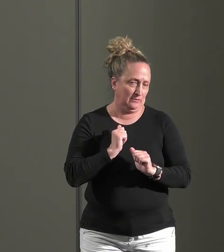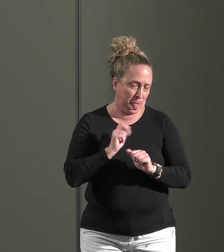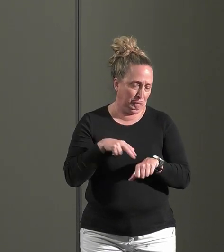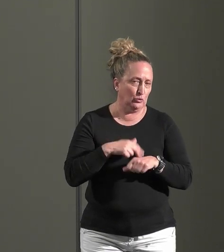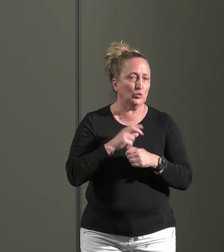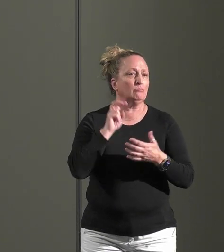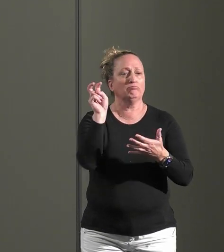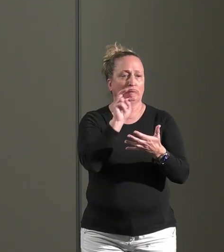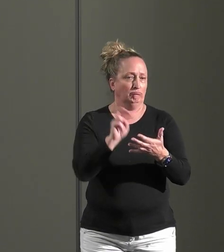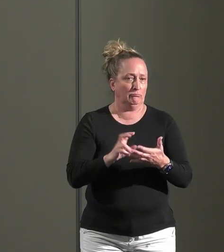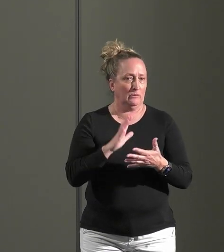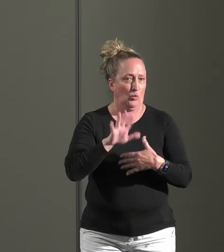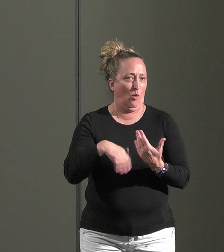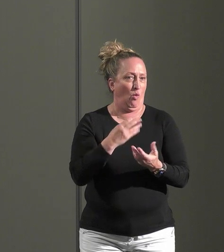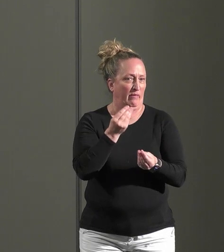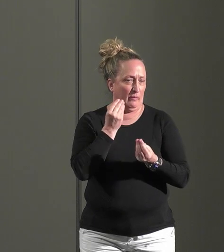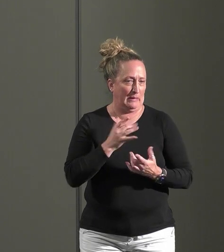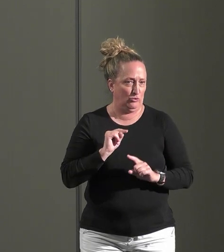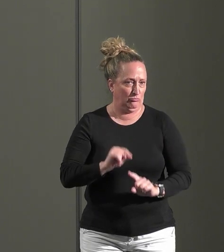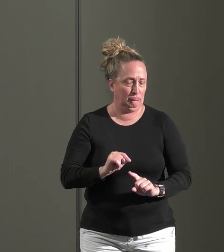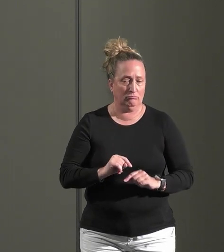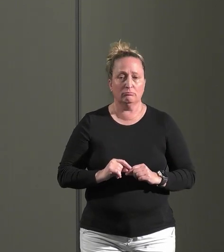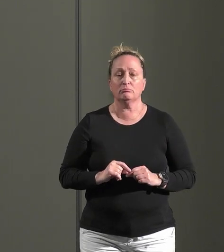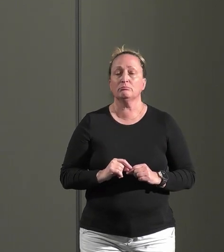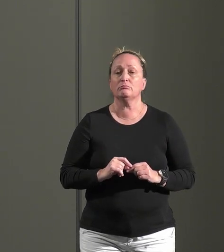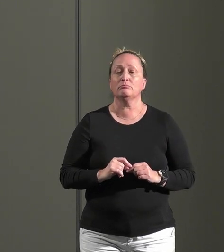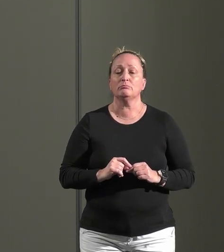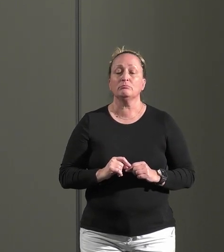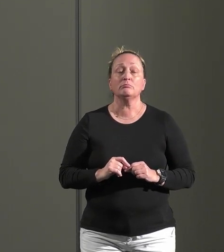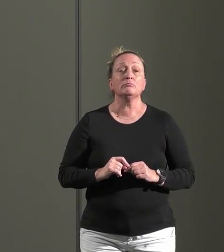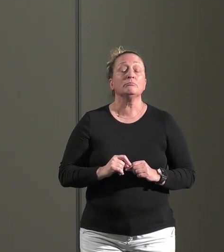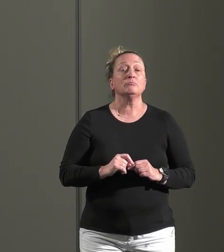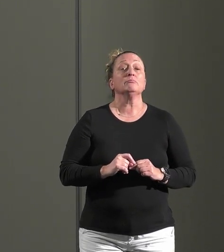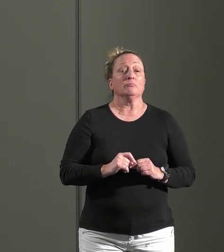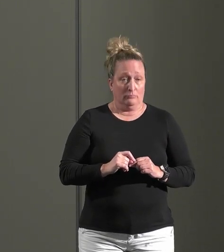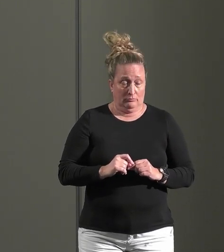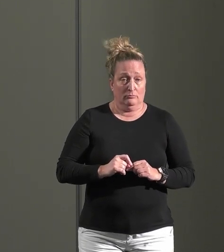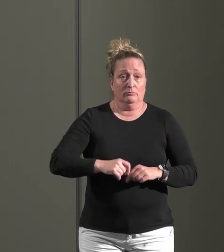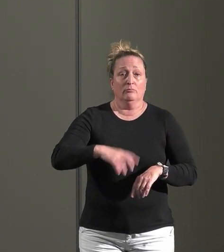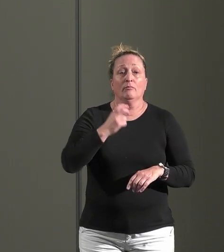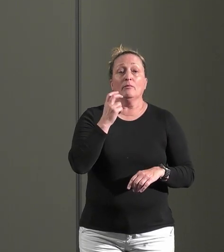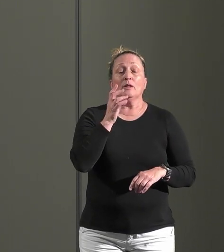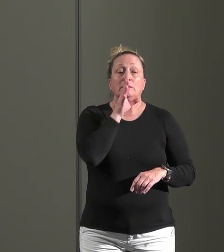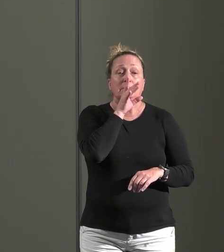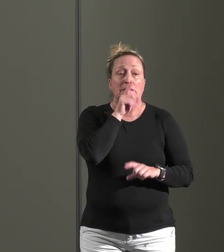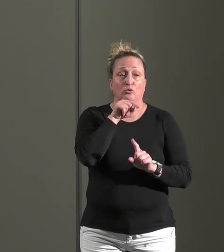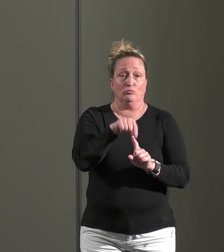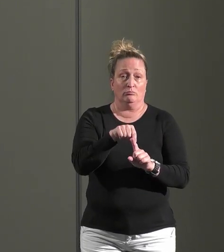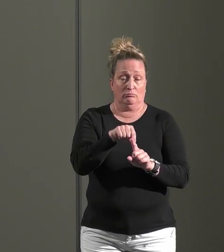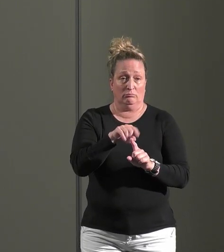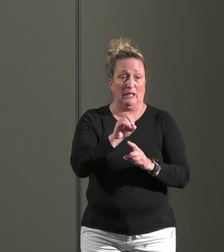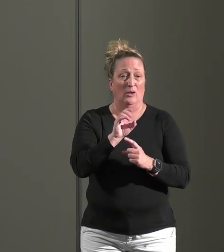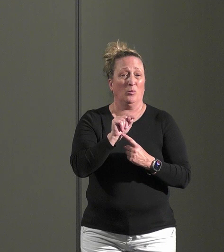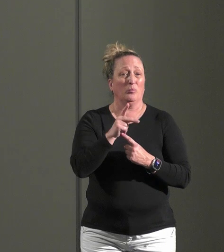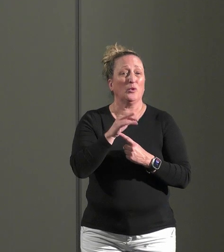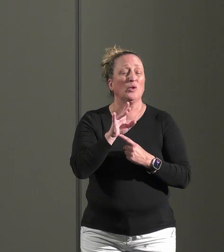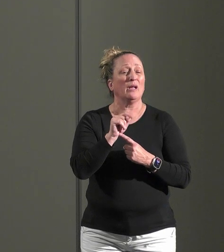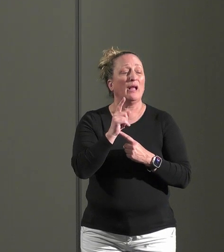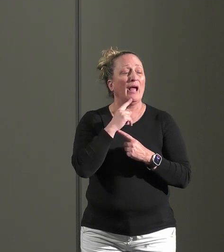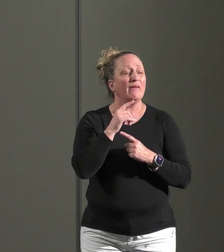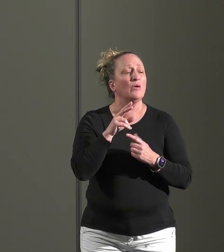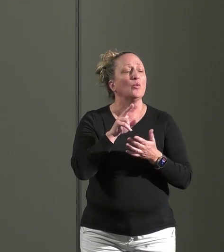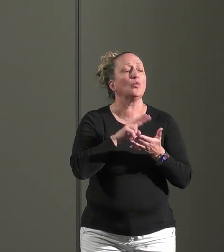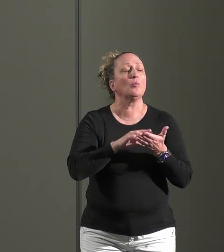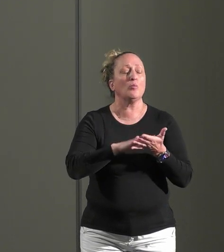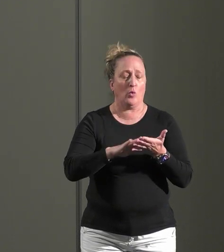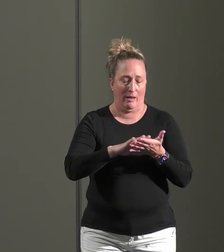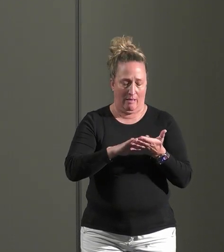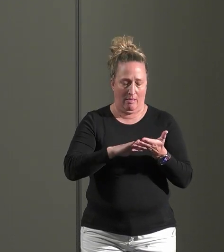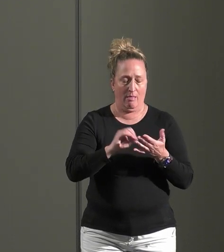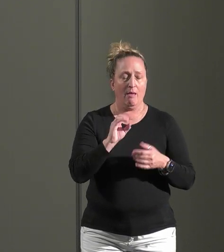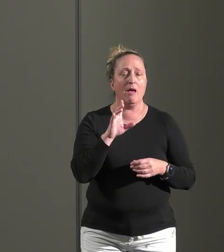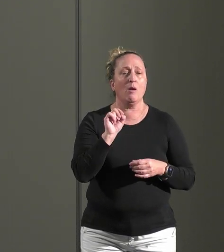all the information. In addition to speech output we have a Braille output. For Vispero website,